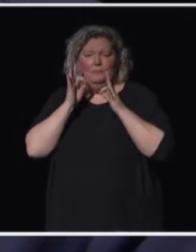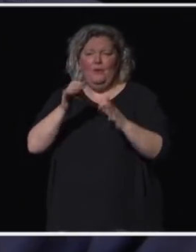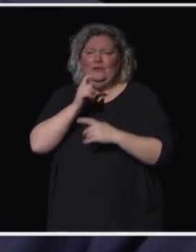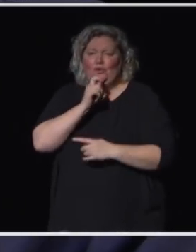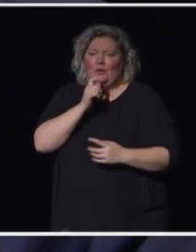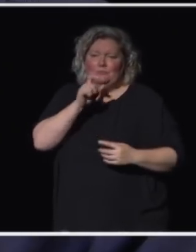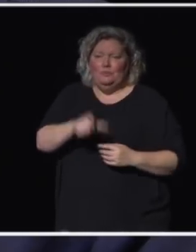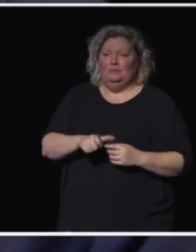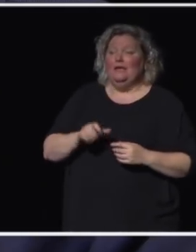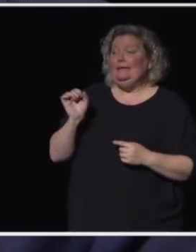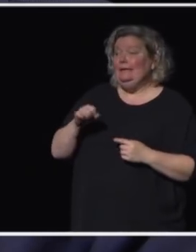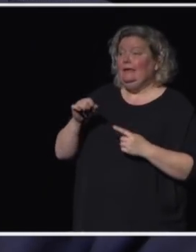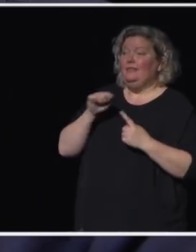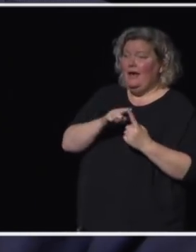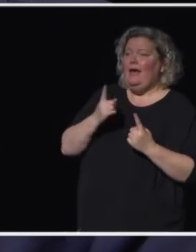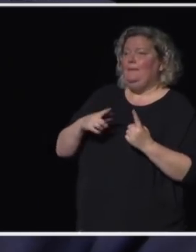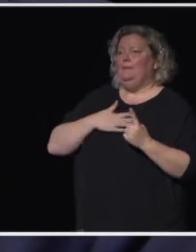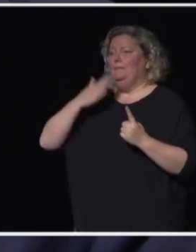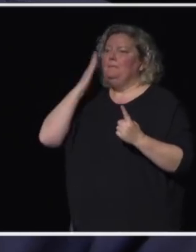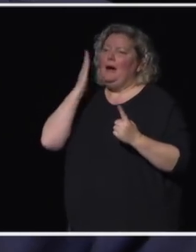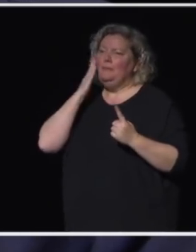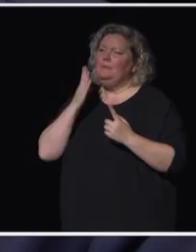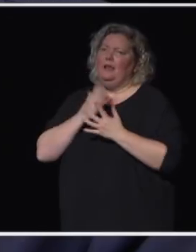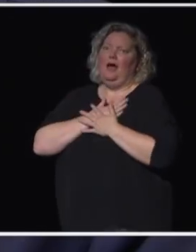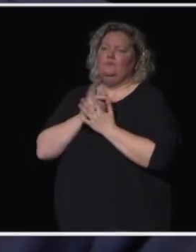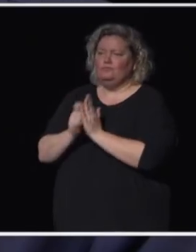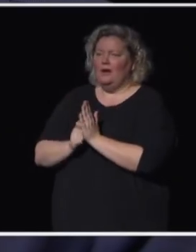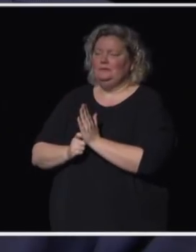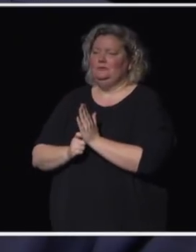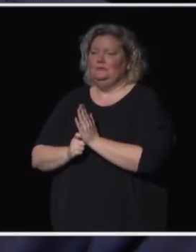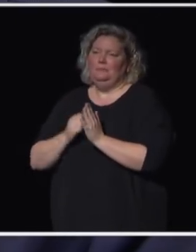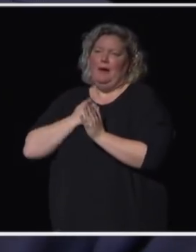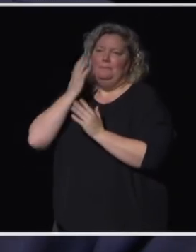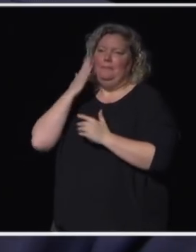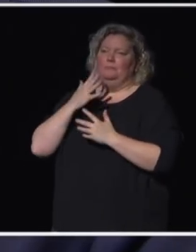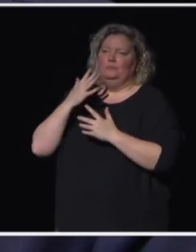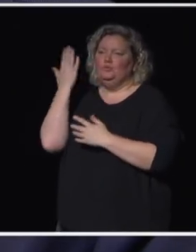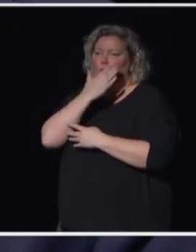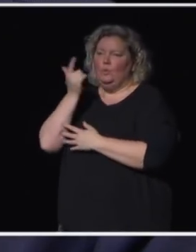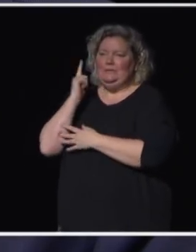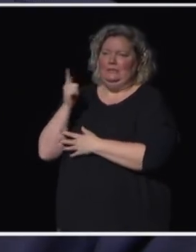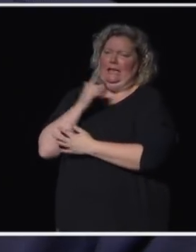I think between that and my mum who was big on writing it was absolutely just -- she was a school teacher and just really, really huge on writing.